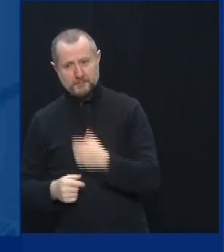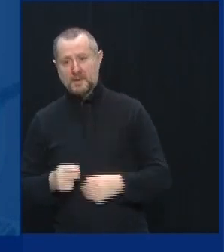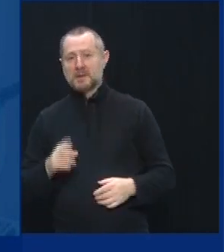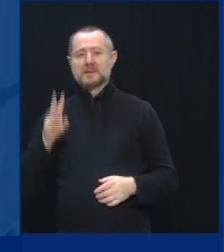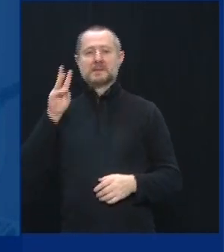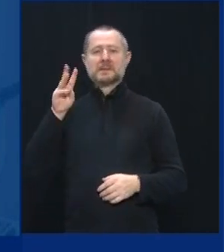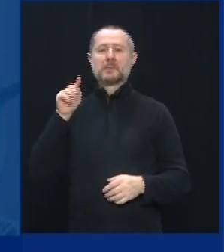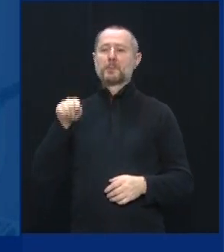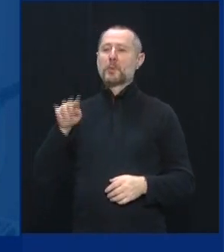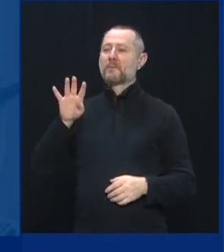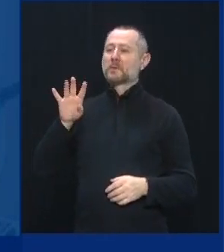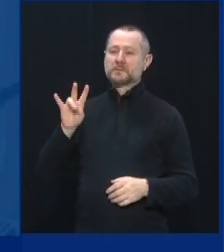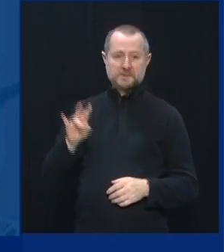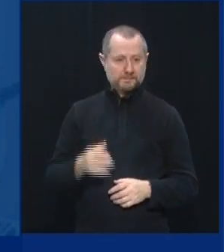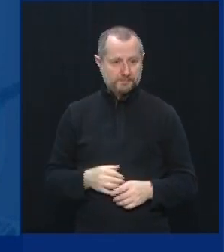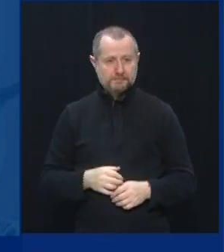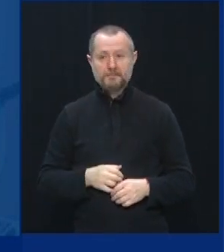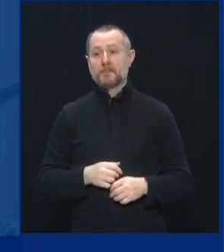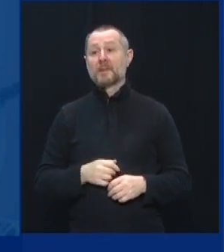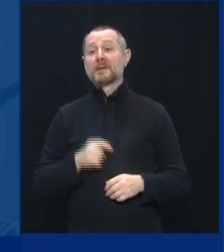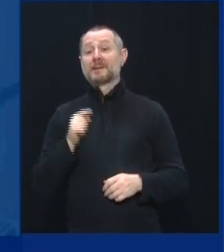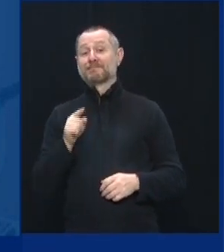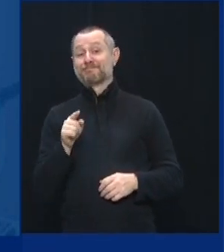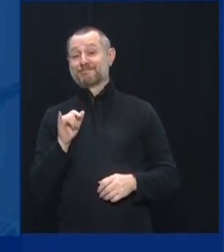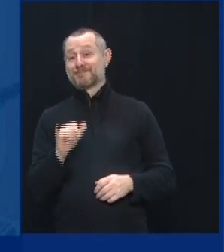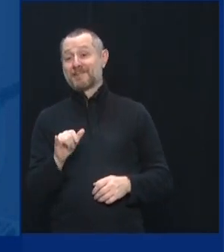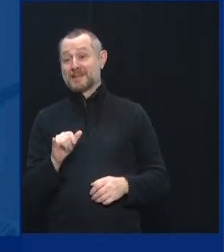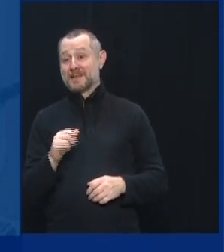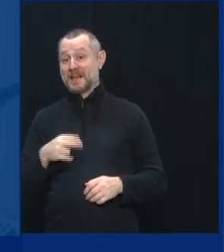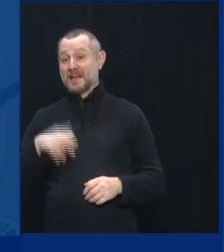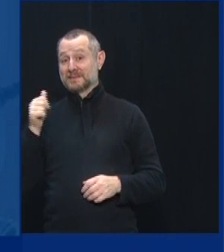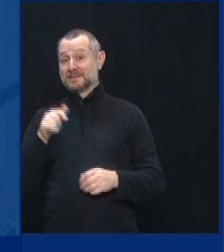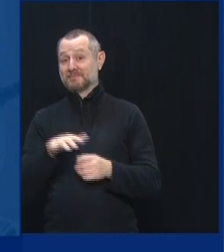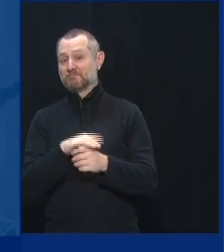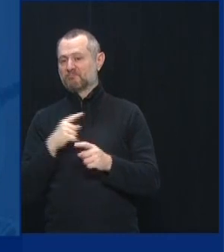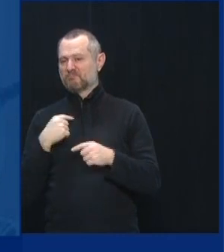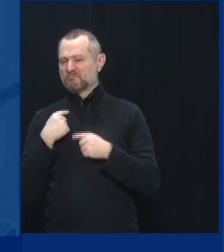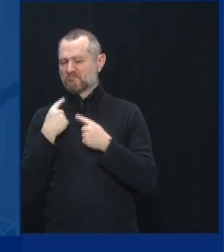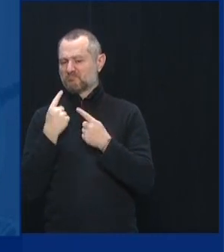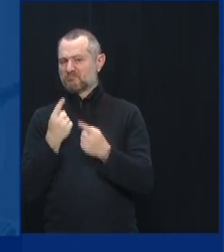AND NED HUDSON. IN NEW YORK CITY, HIGHEST